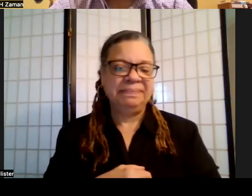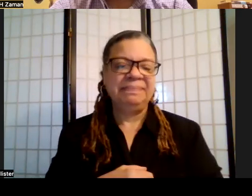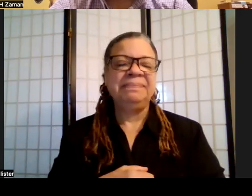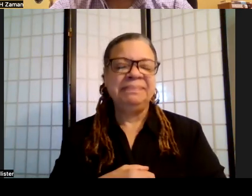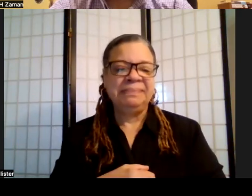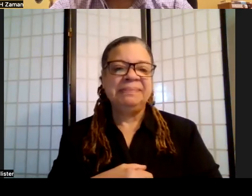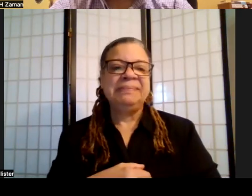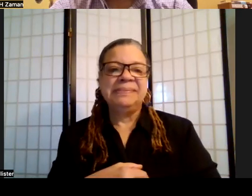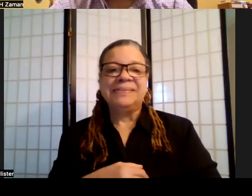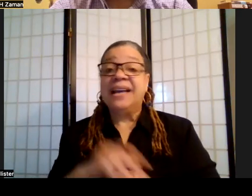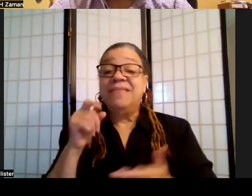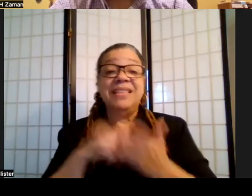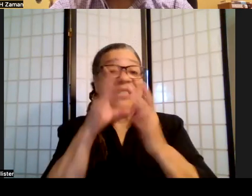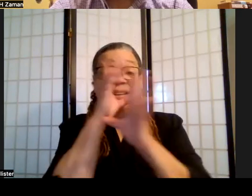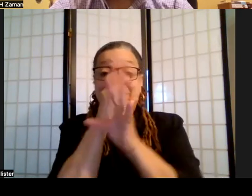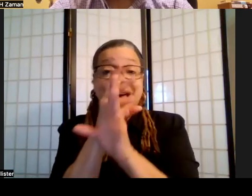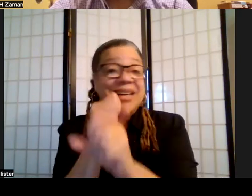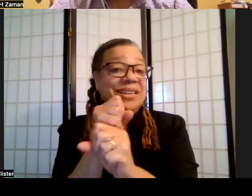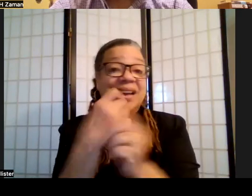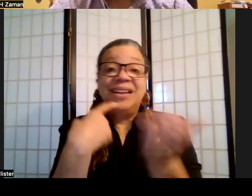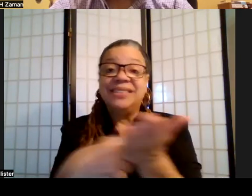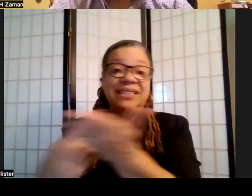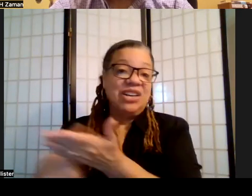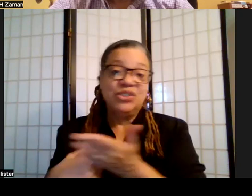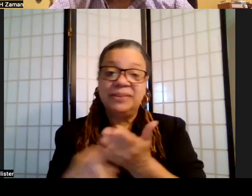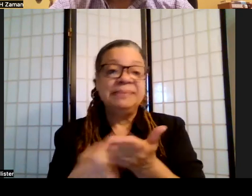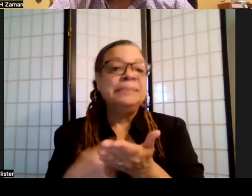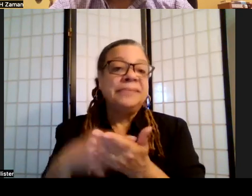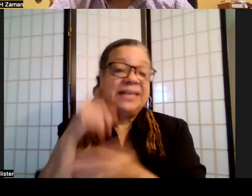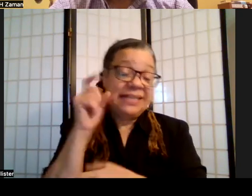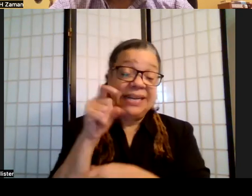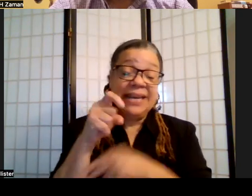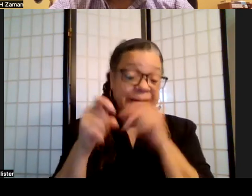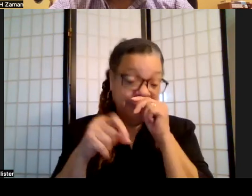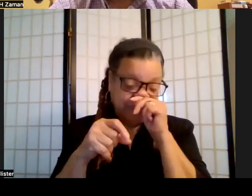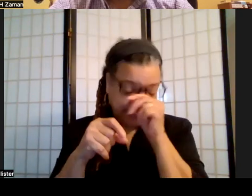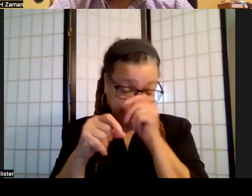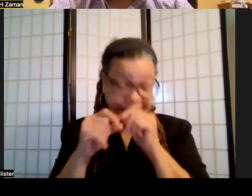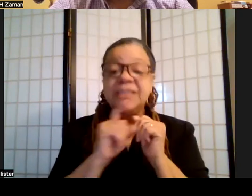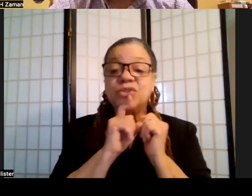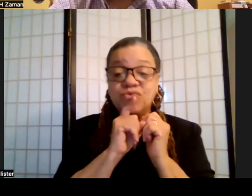This is fascinating, there's such a need. Well, it really is. That's an interdisciplinary need,